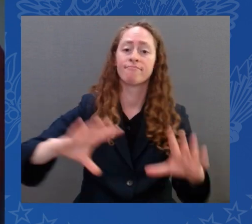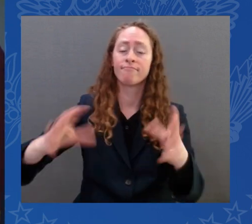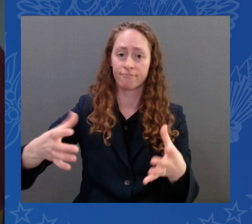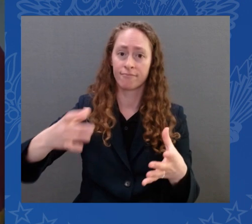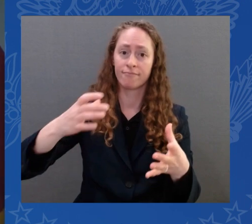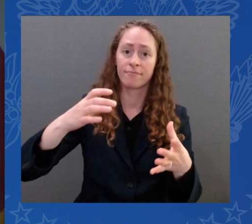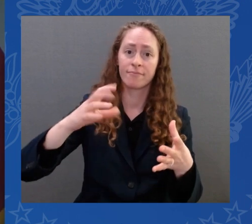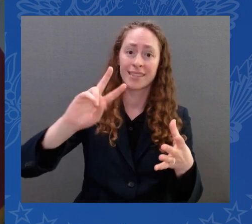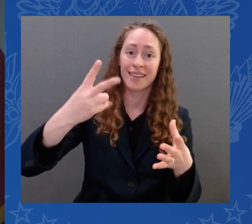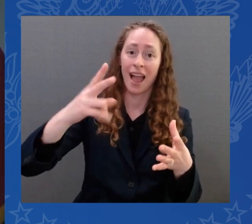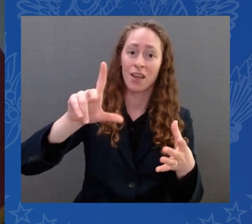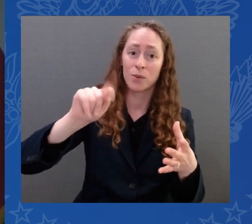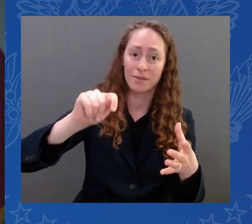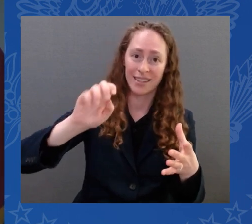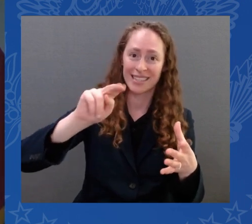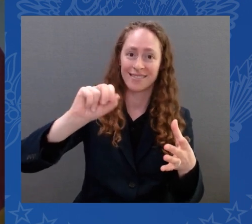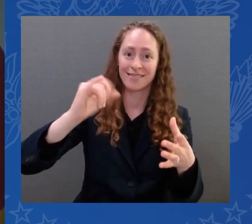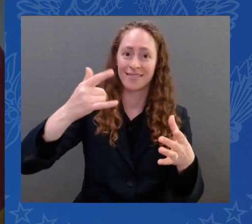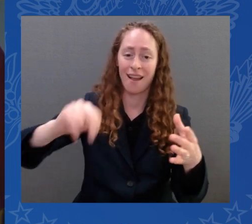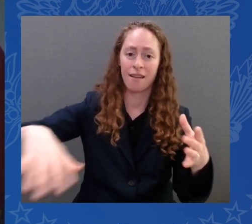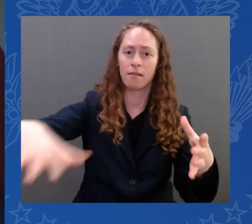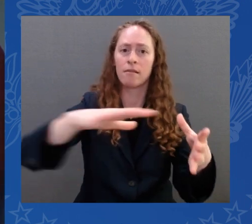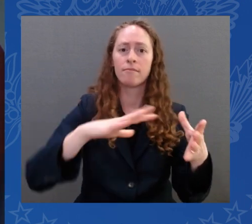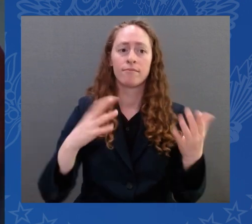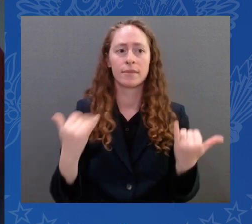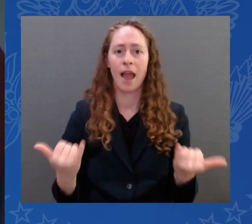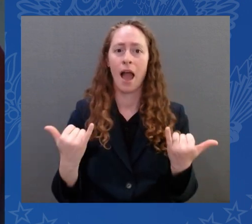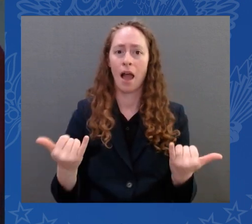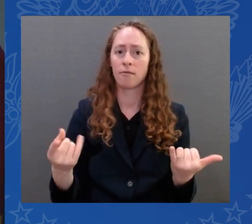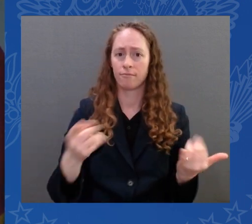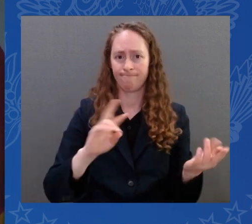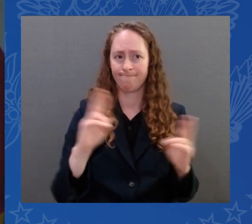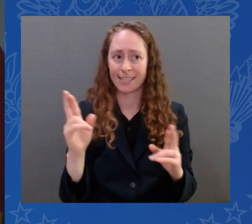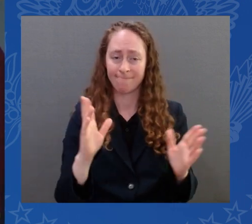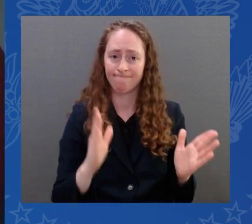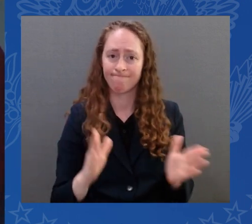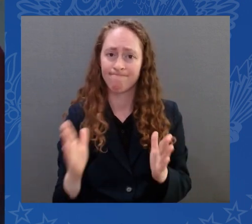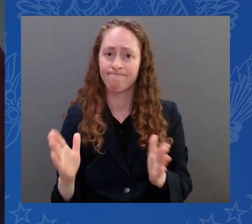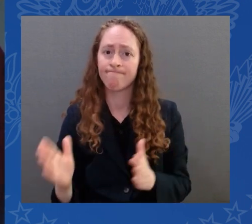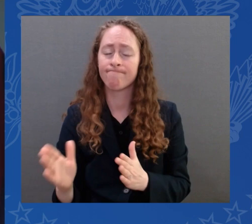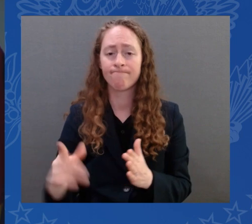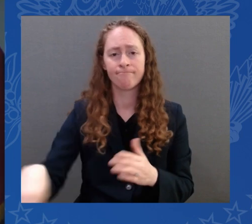where America leads not only by the example of its power, but the power of its example.